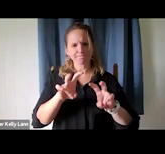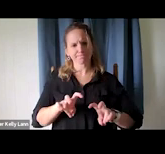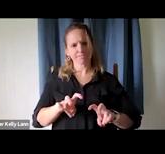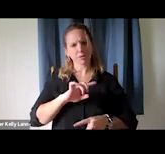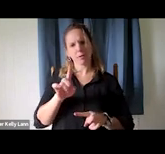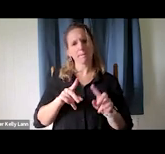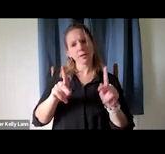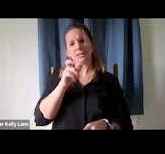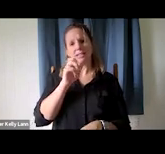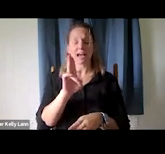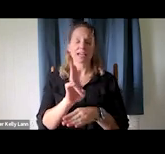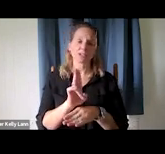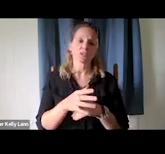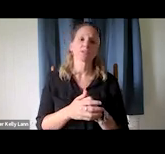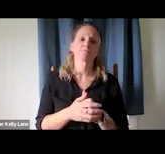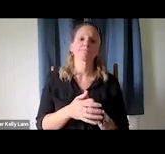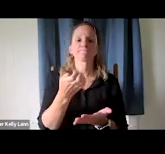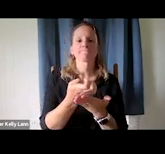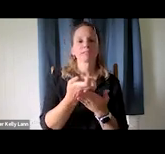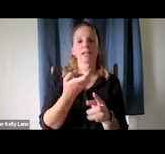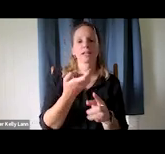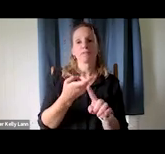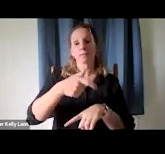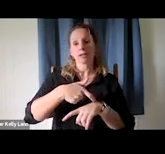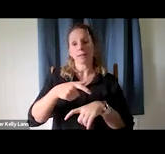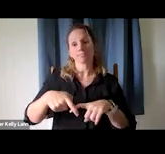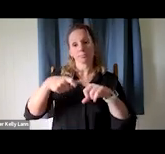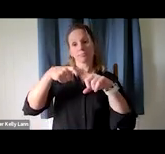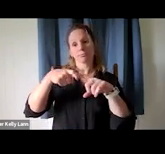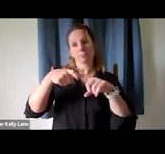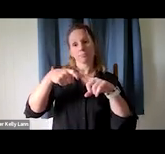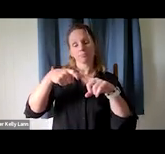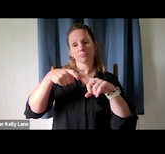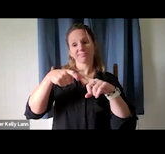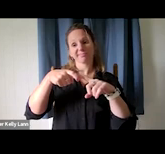that's ideal for us. So evidence from a period of abstinence is the ideal evidence determining